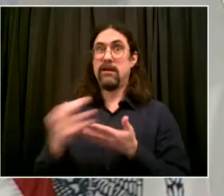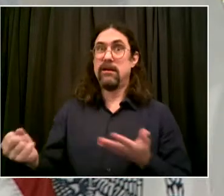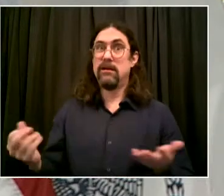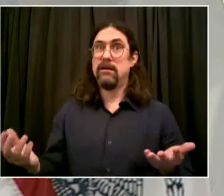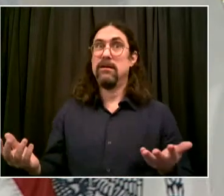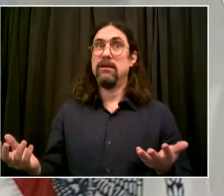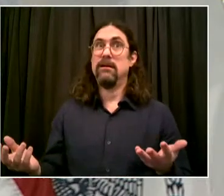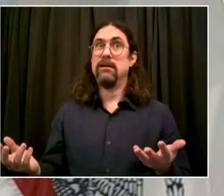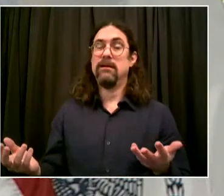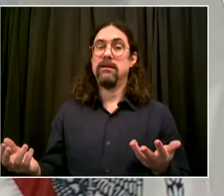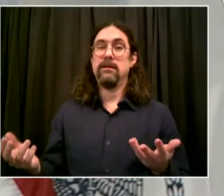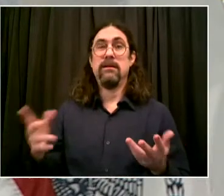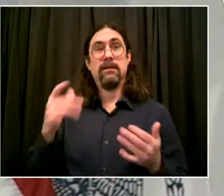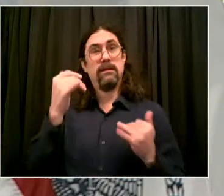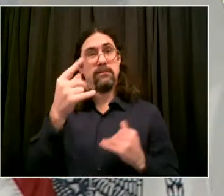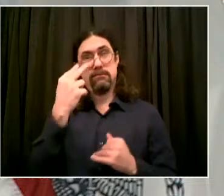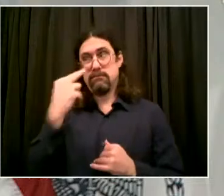QUESTION. I WILL TELL YOU I DON'T REGRET